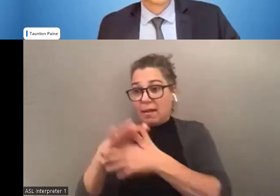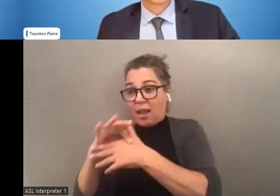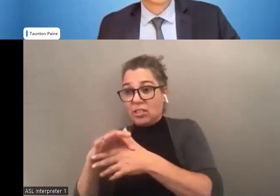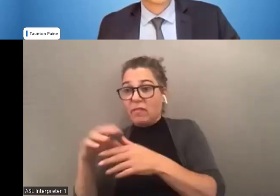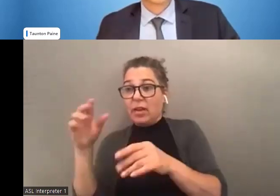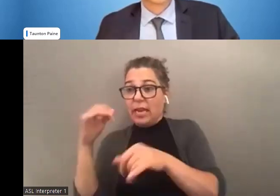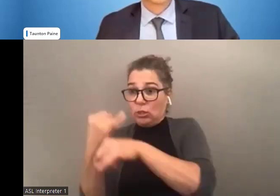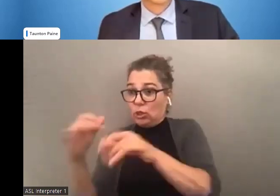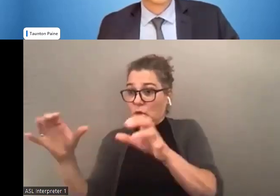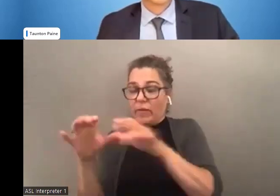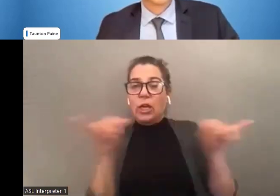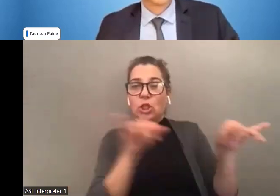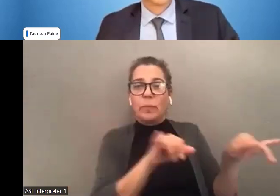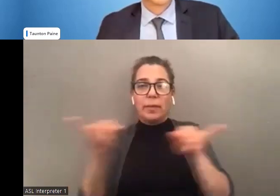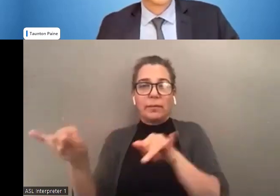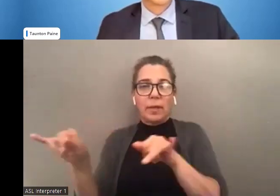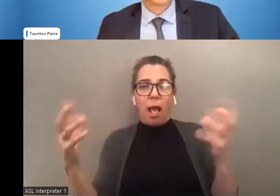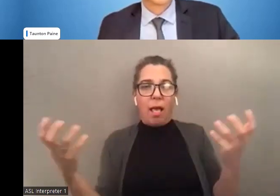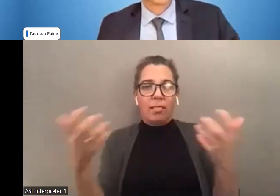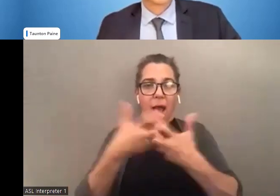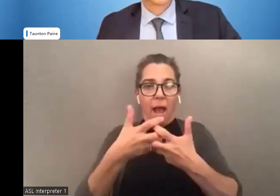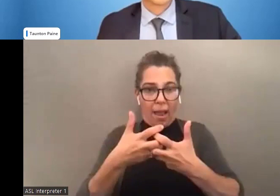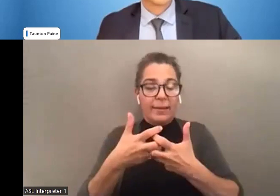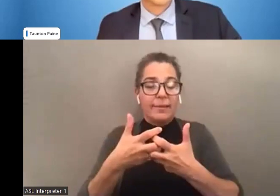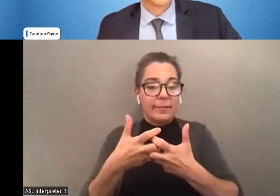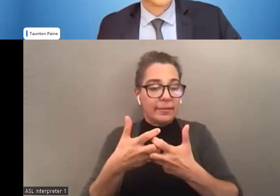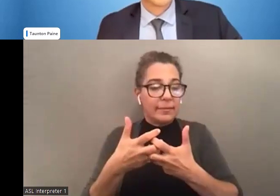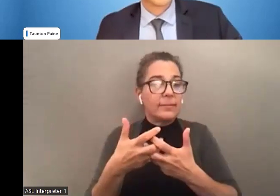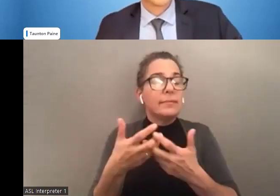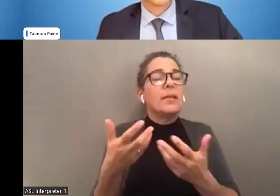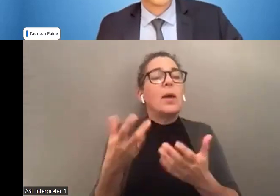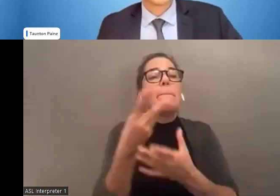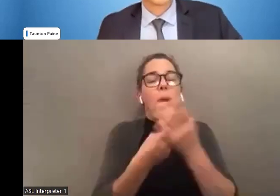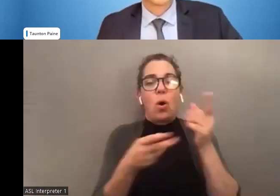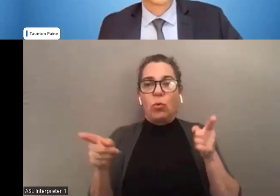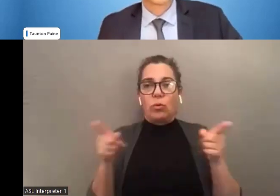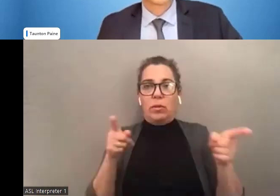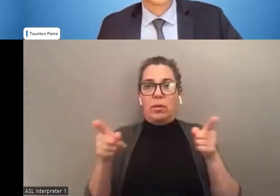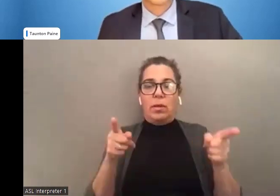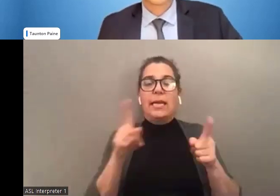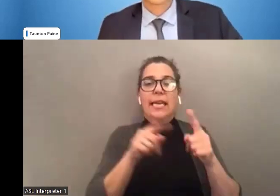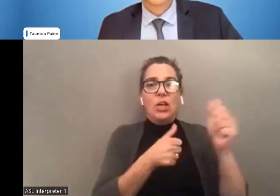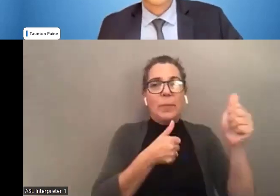and they should align. And so both would need to be updated as needed